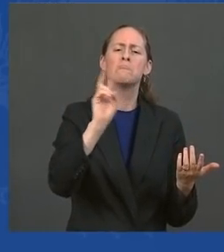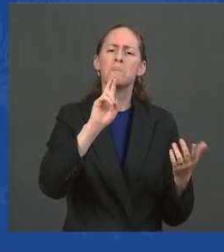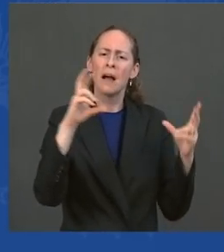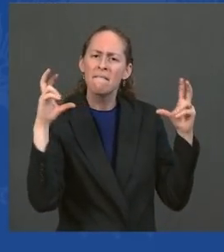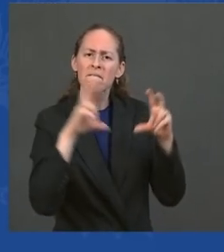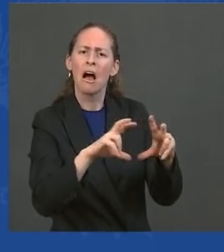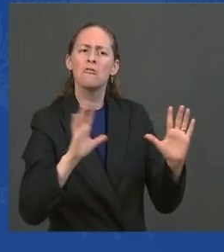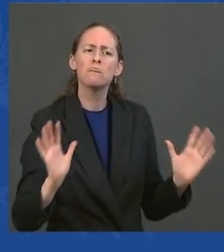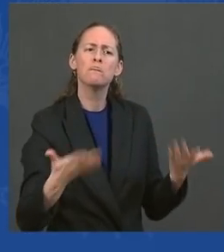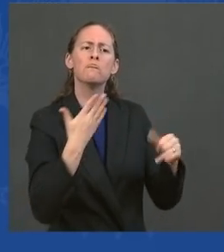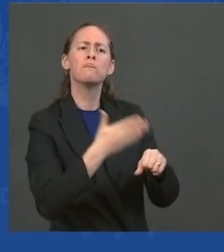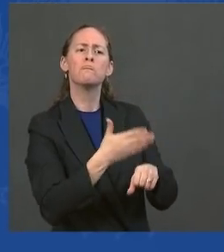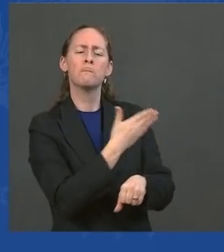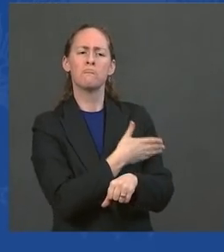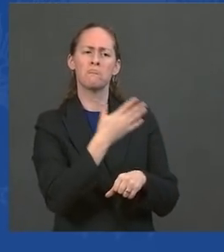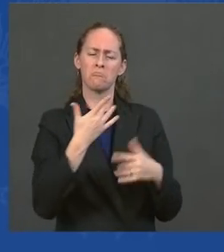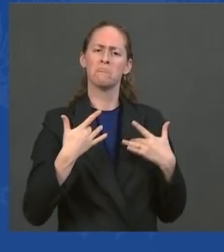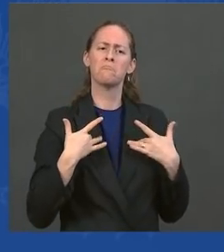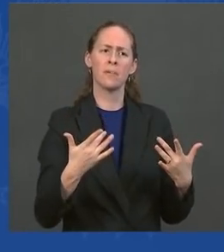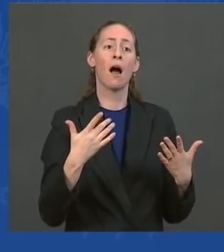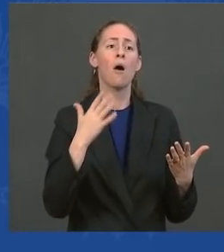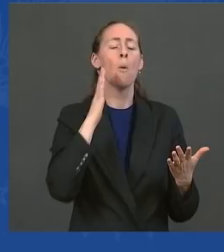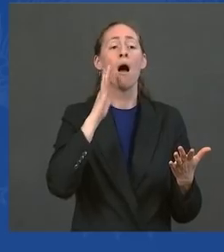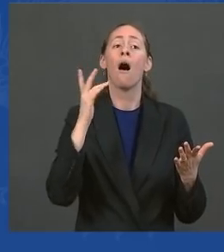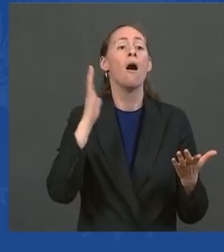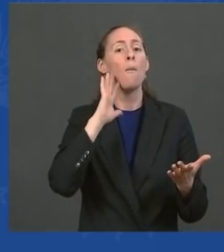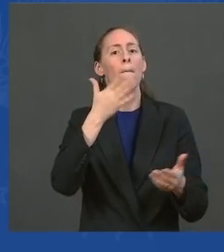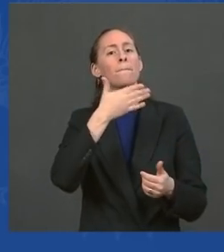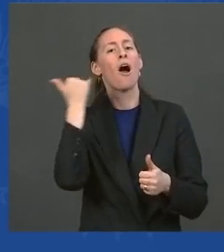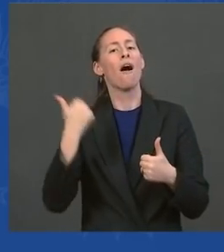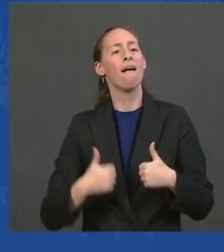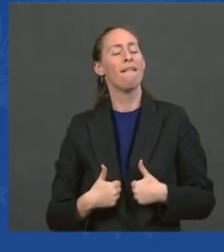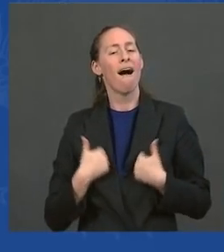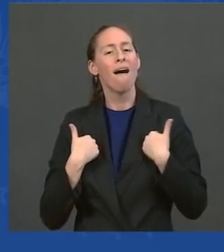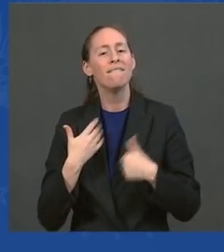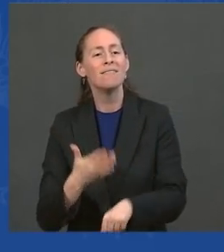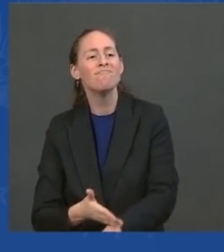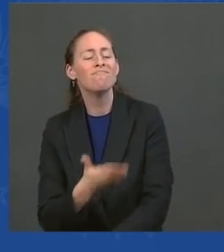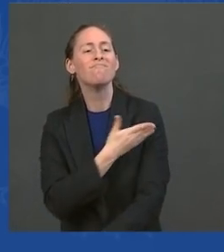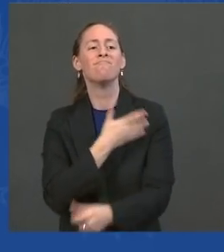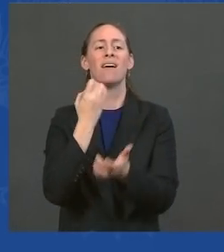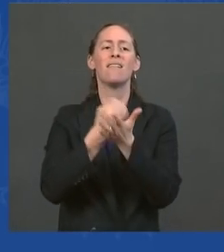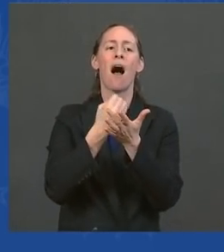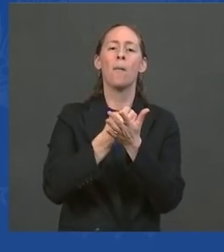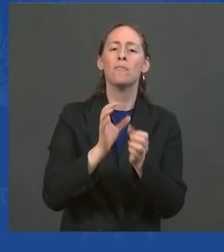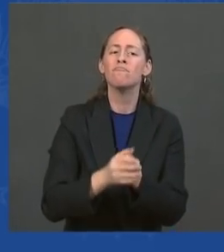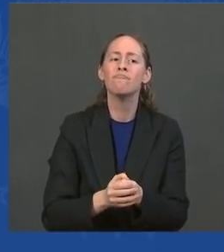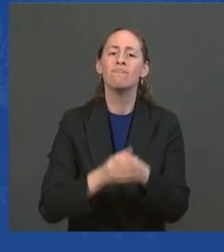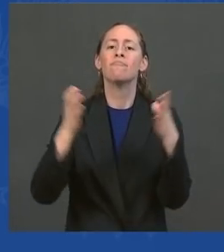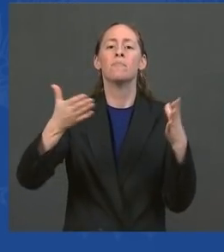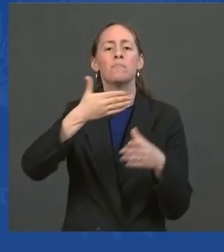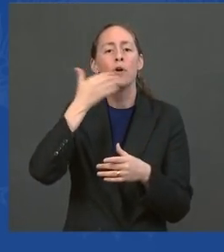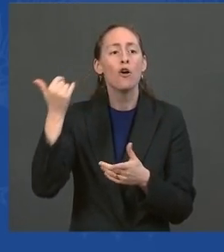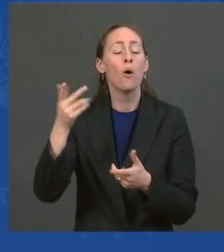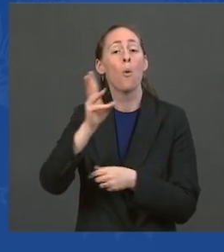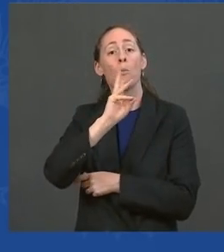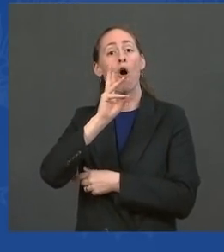into our economy and our workers, and we're going to breathe cleaner air. Economists left, right, and center agree.